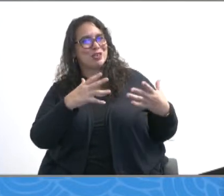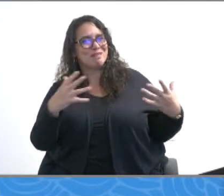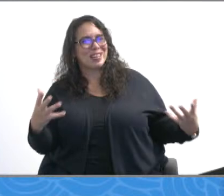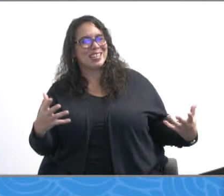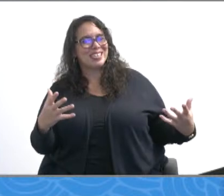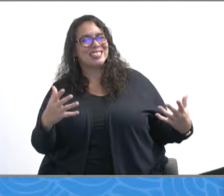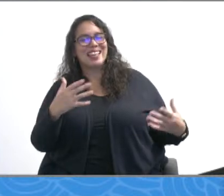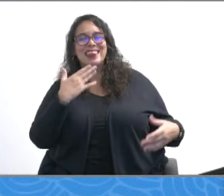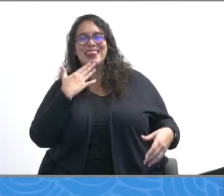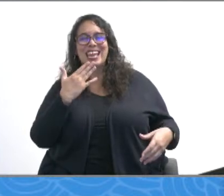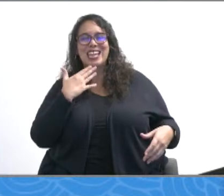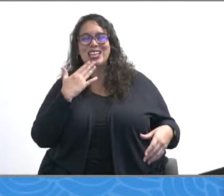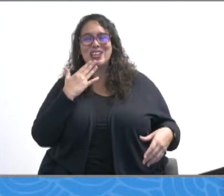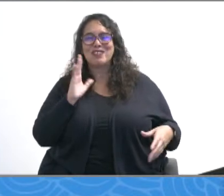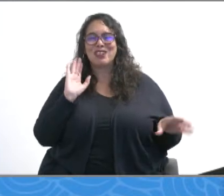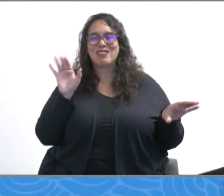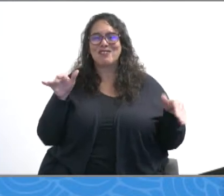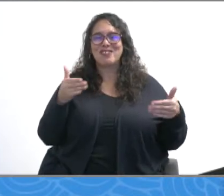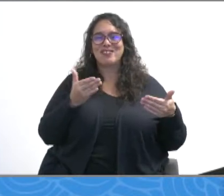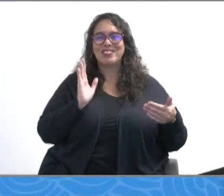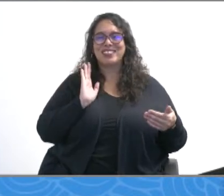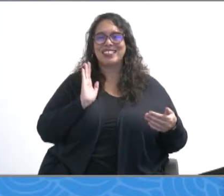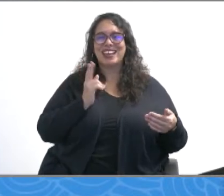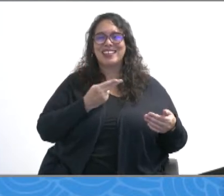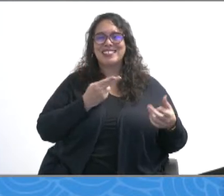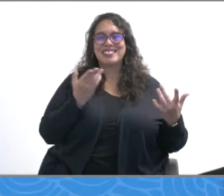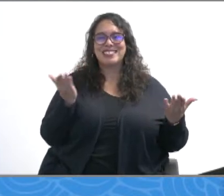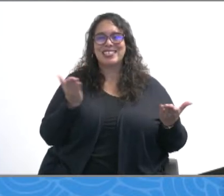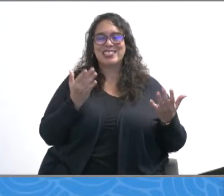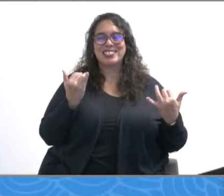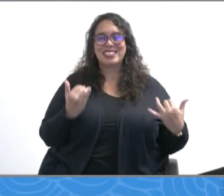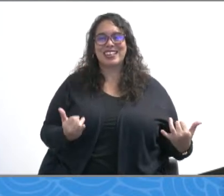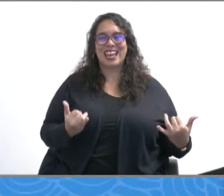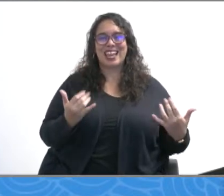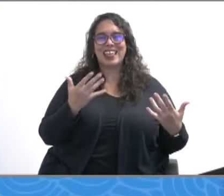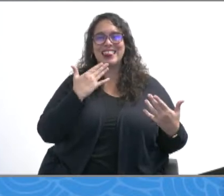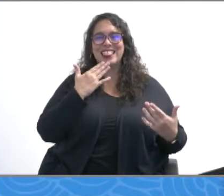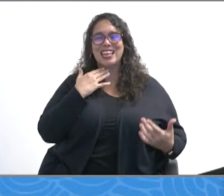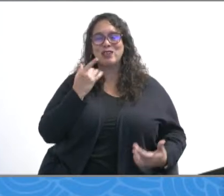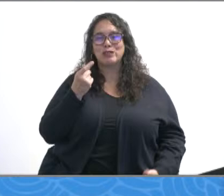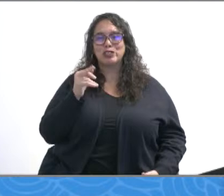Thank you, George. So I wanted to share a little bit about what is happening now.